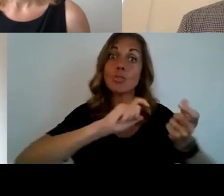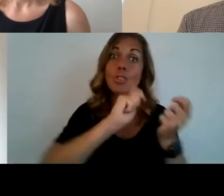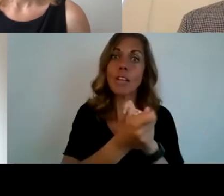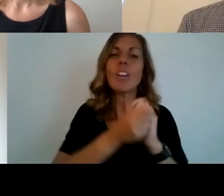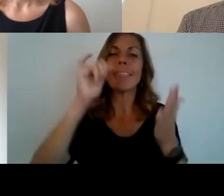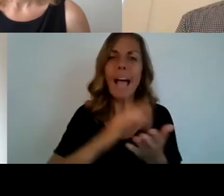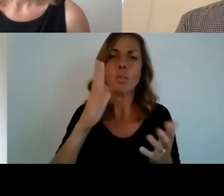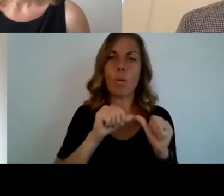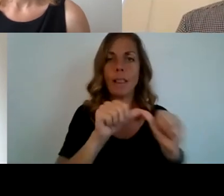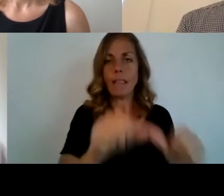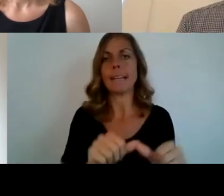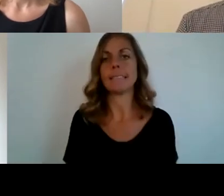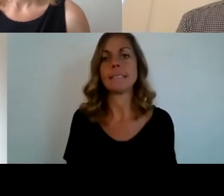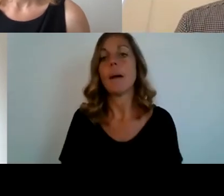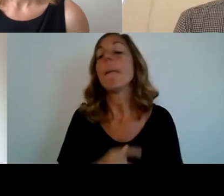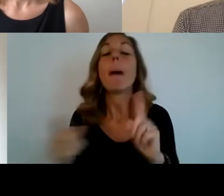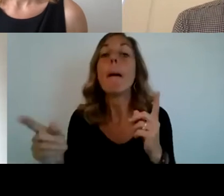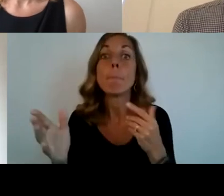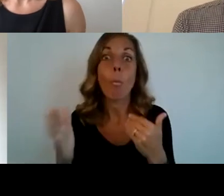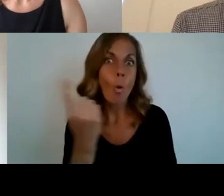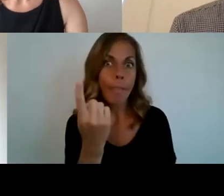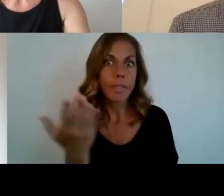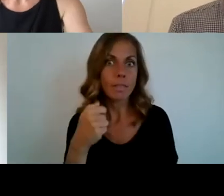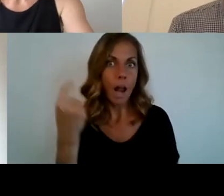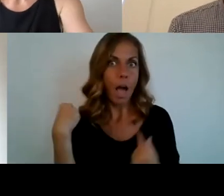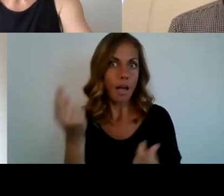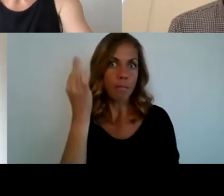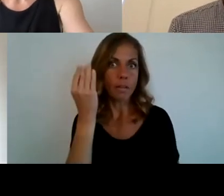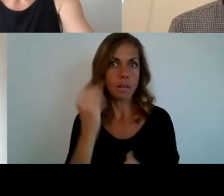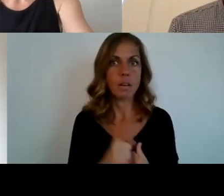day. But one of the things that I have been thinking about is even just little things